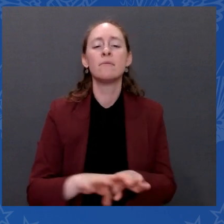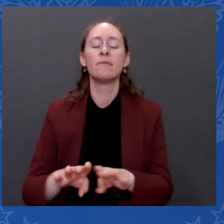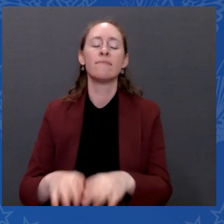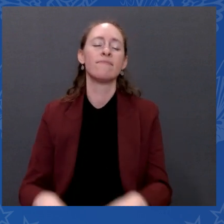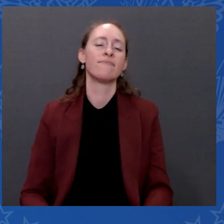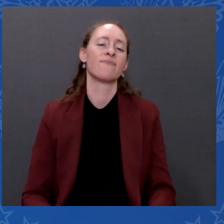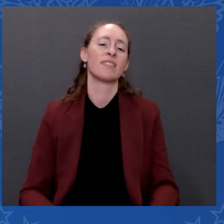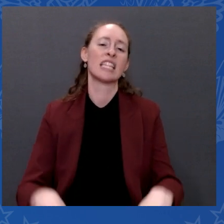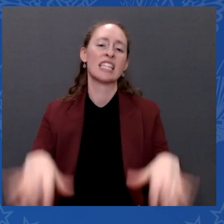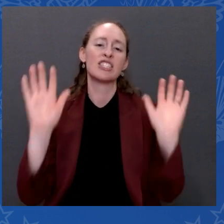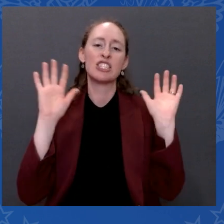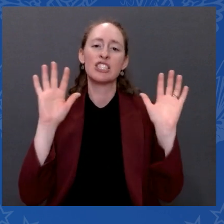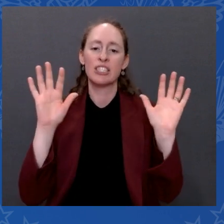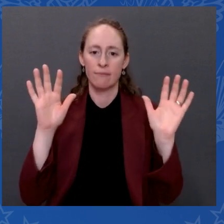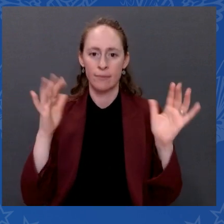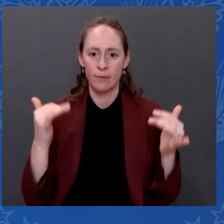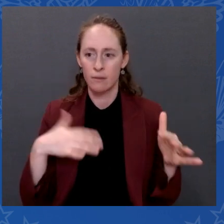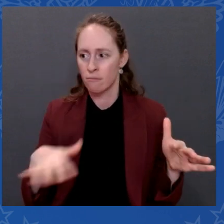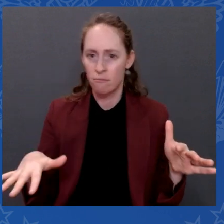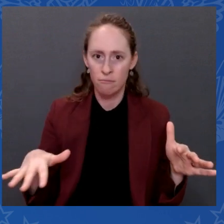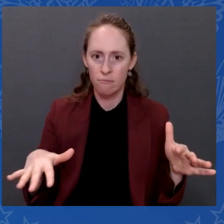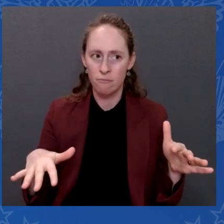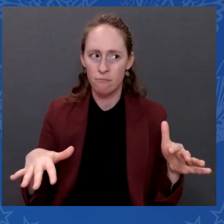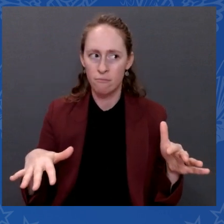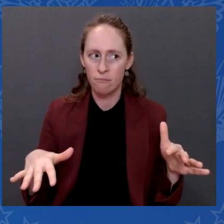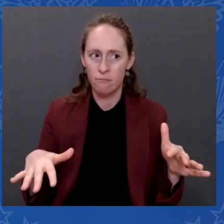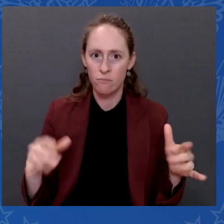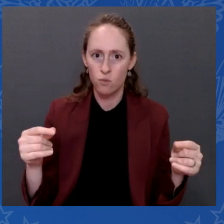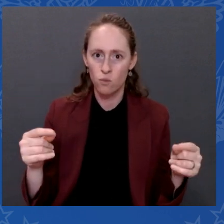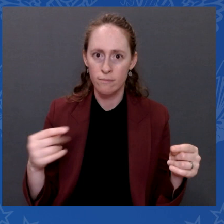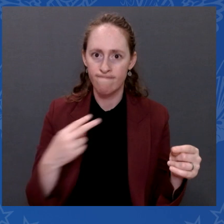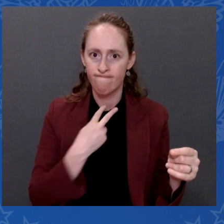driving up the costs for families all around the world but particularly here at home.